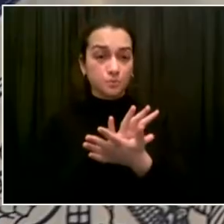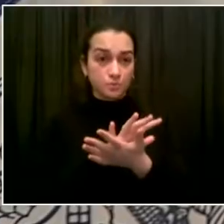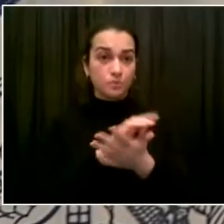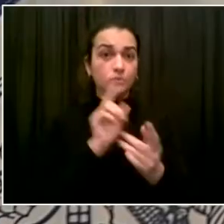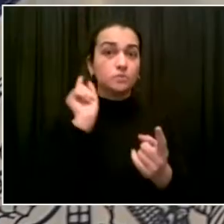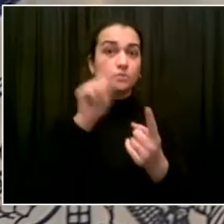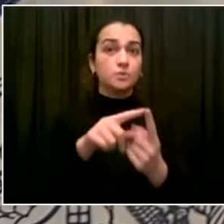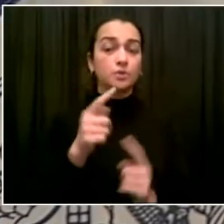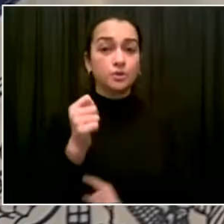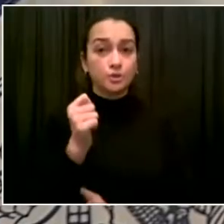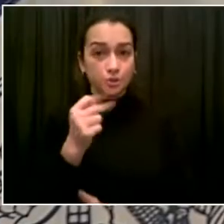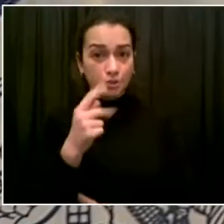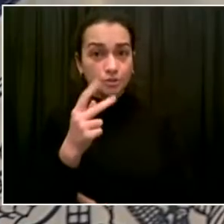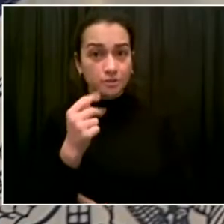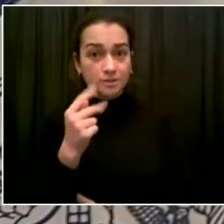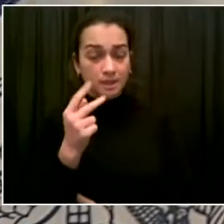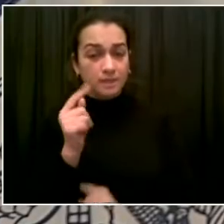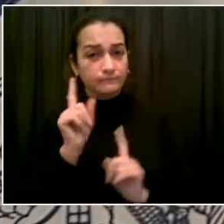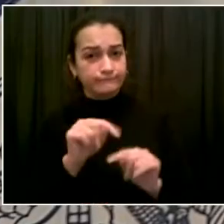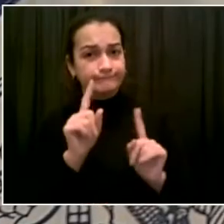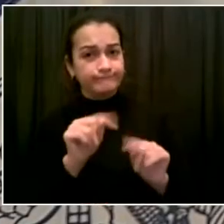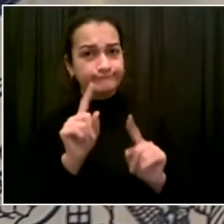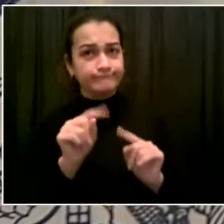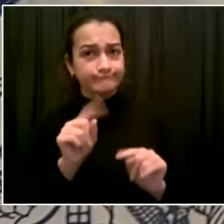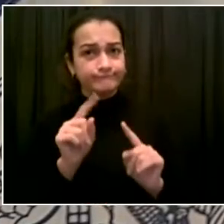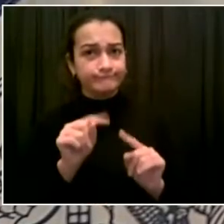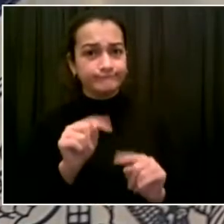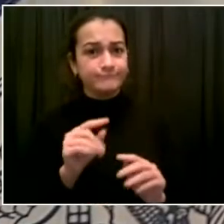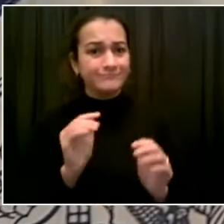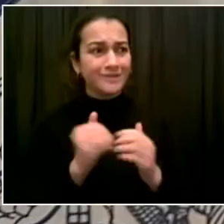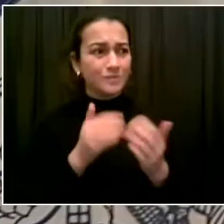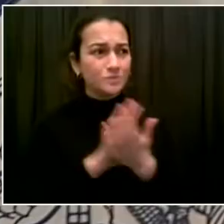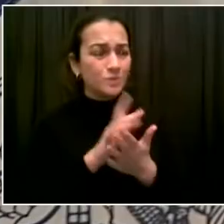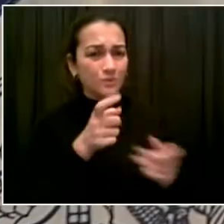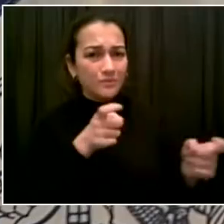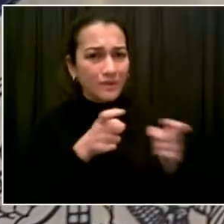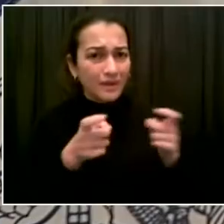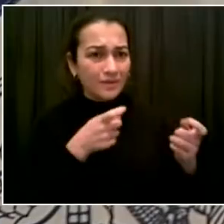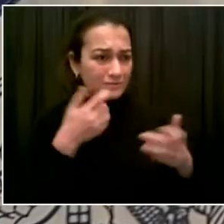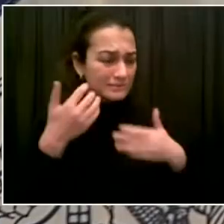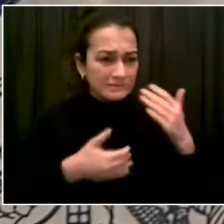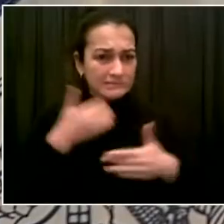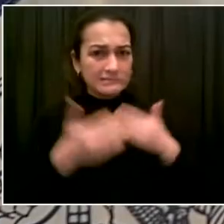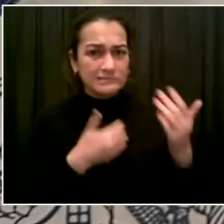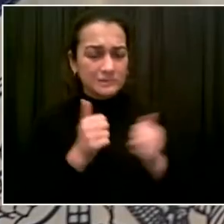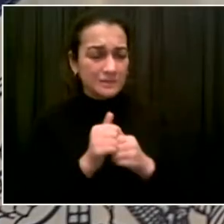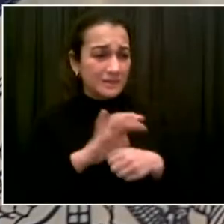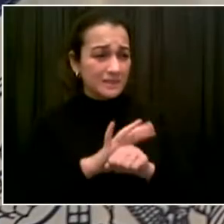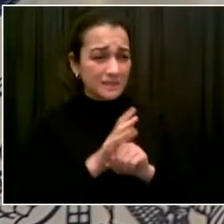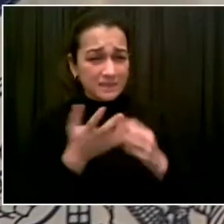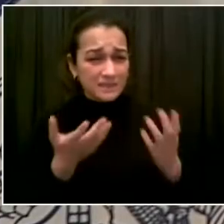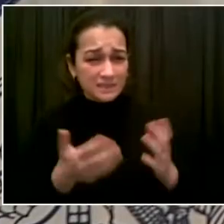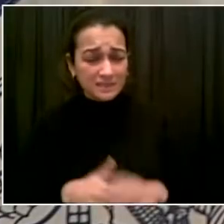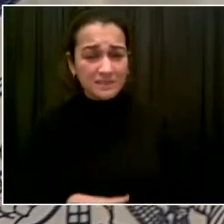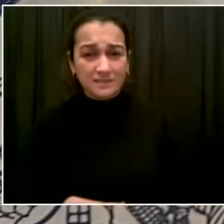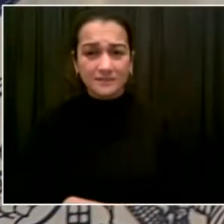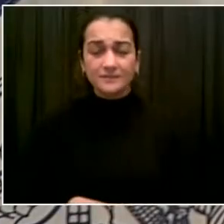THIS WEEK TO MAKE SURE THAT SCHOOLS ARE EQUIPPED TO HANDLE THE INCREASE IN CAESS? THANK YOU,